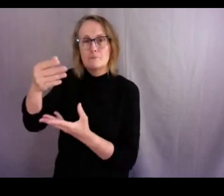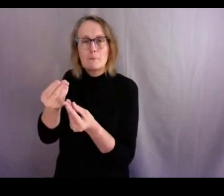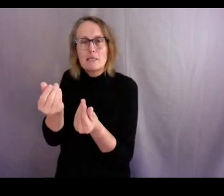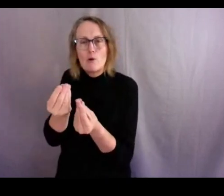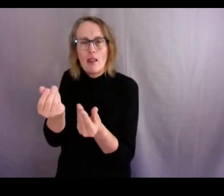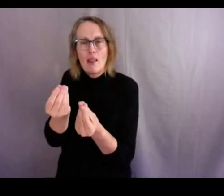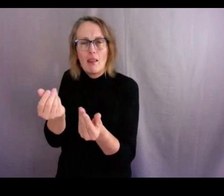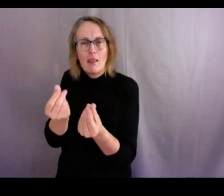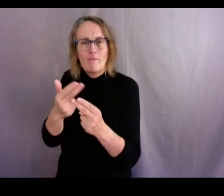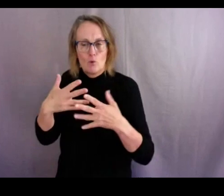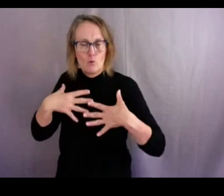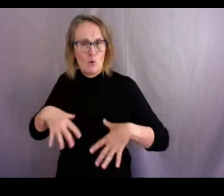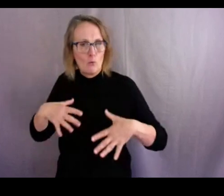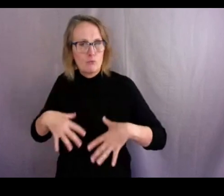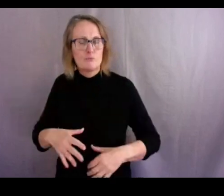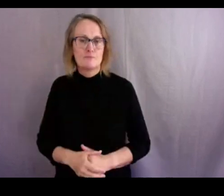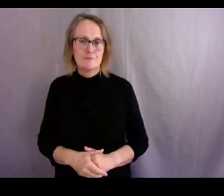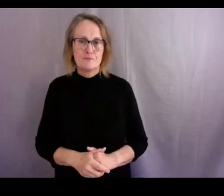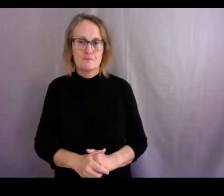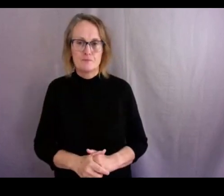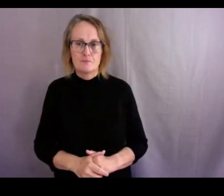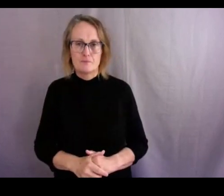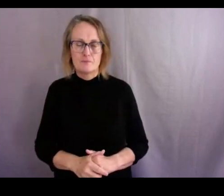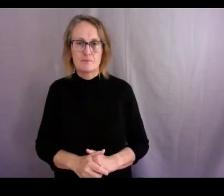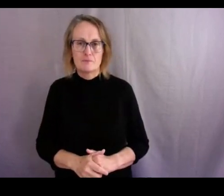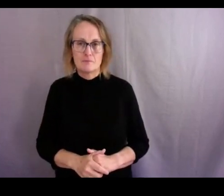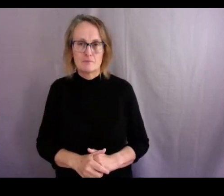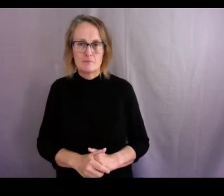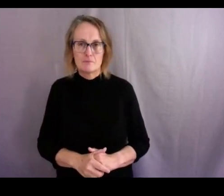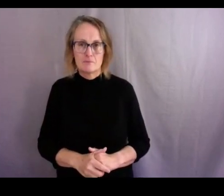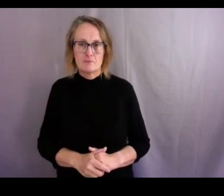It's, in some ways, ironic that Gauguin seems to have been